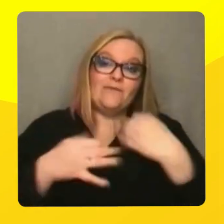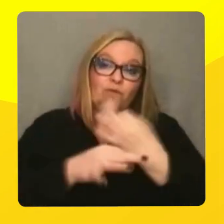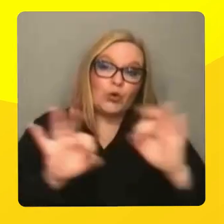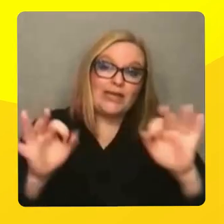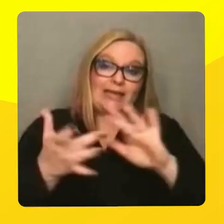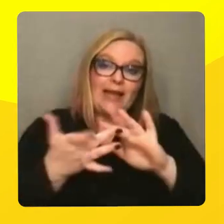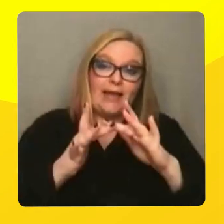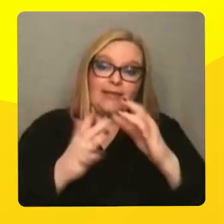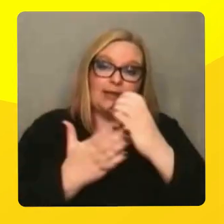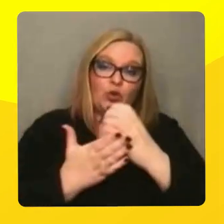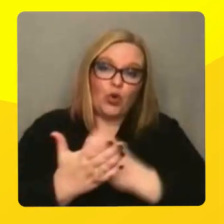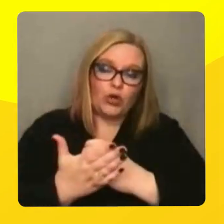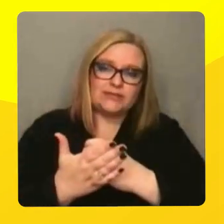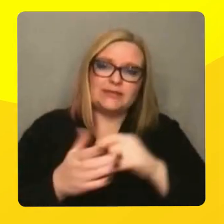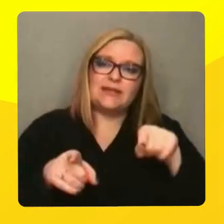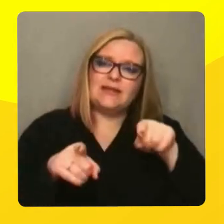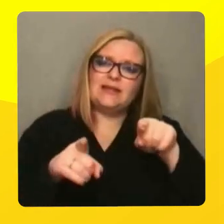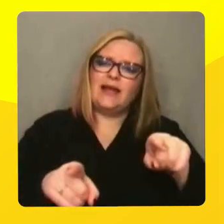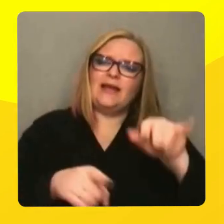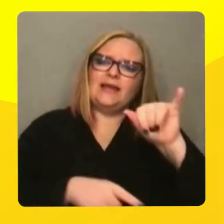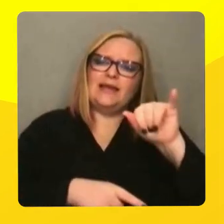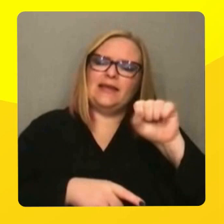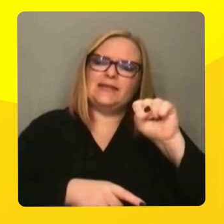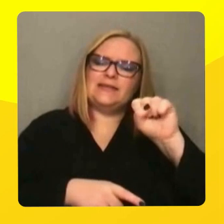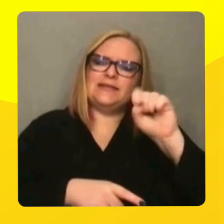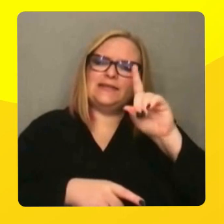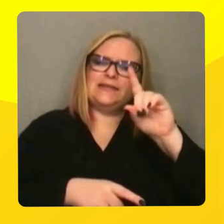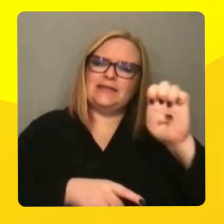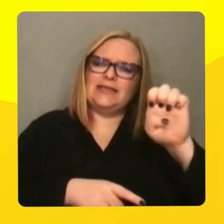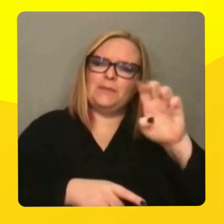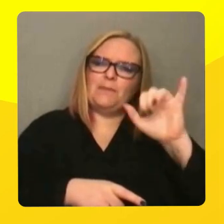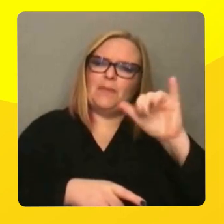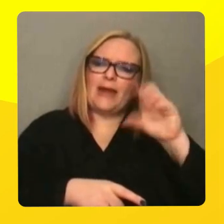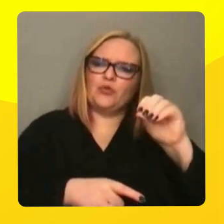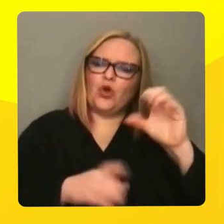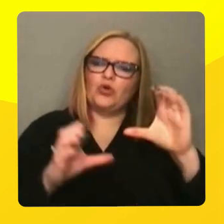are also aligned to SD micro-credentials in integrated computational thinking.